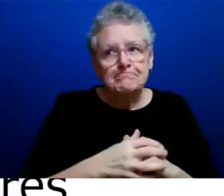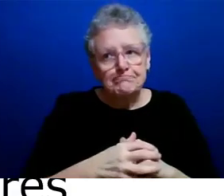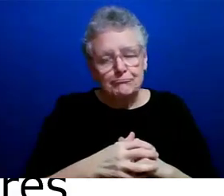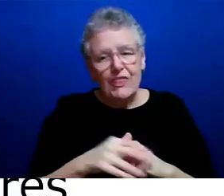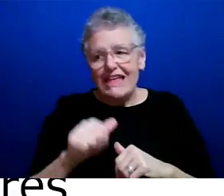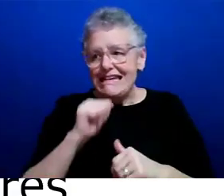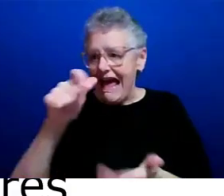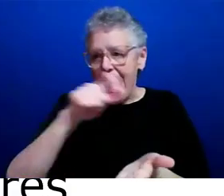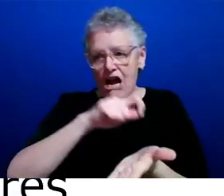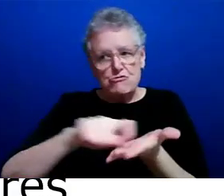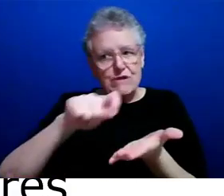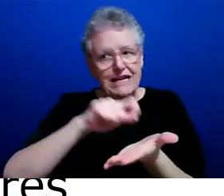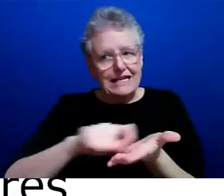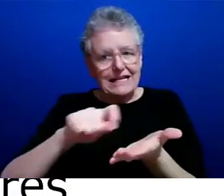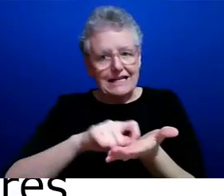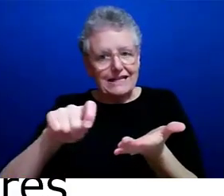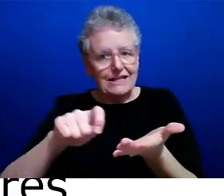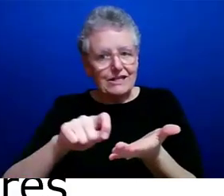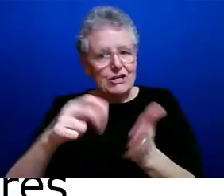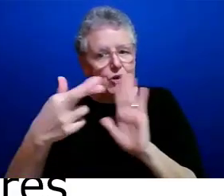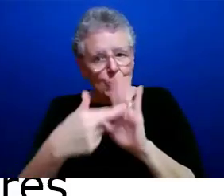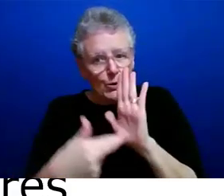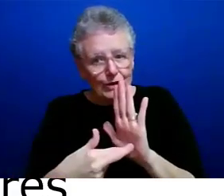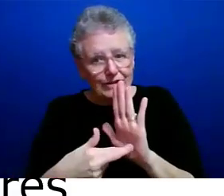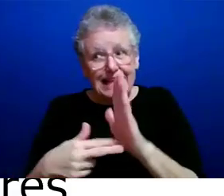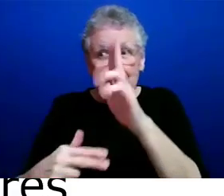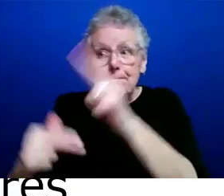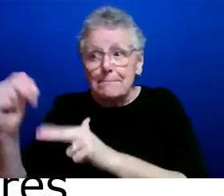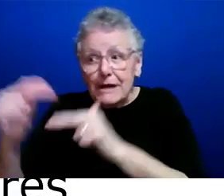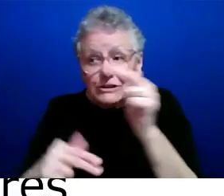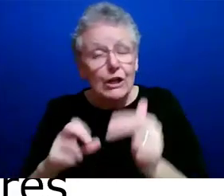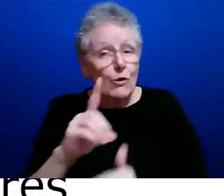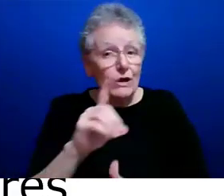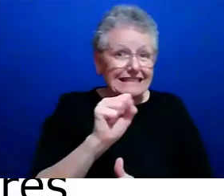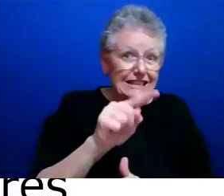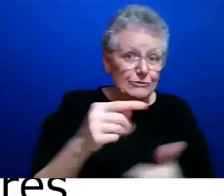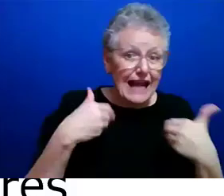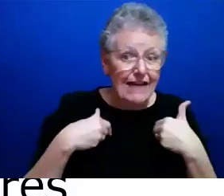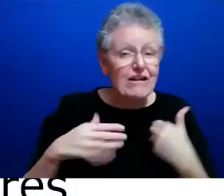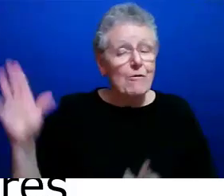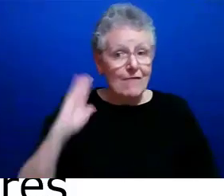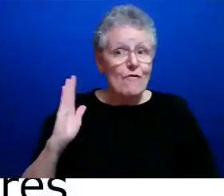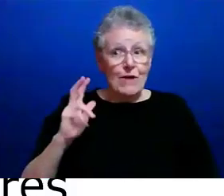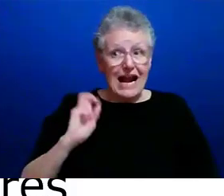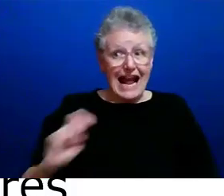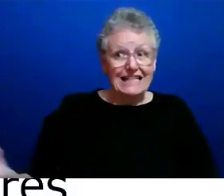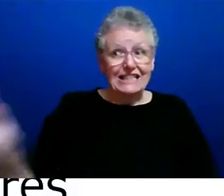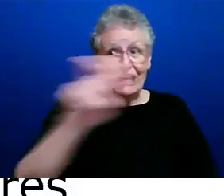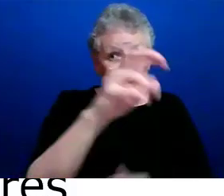that a particular building or district has. As a former itinerant teacher myself,